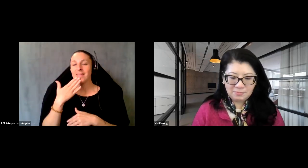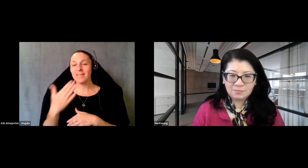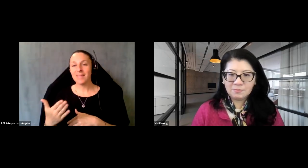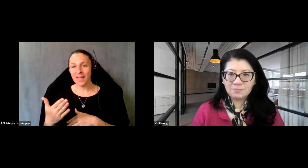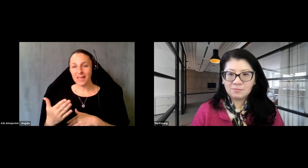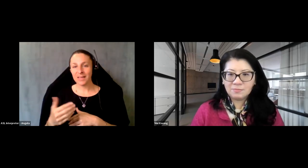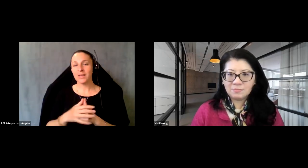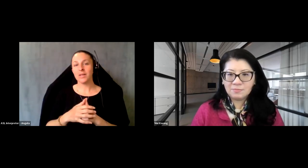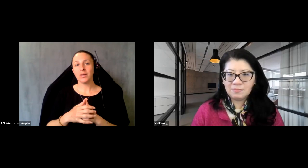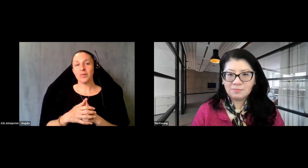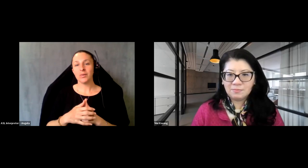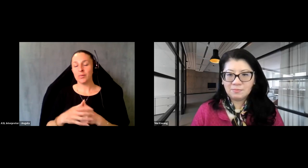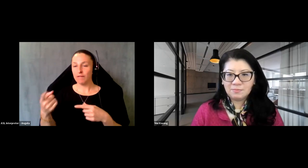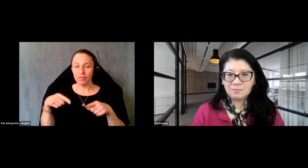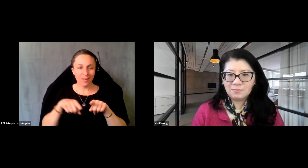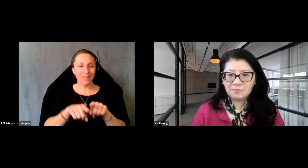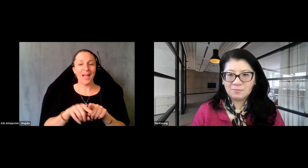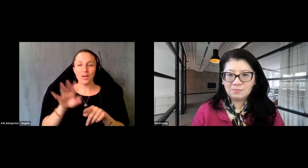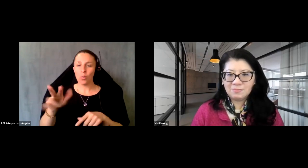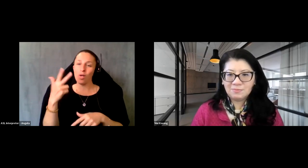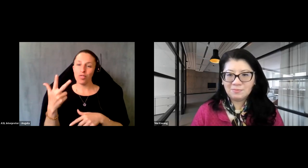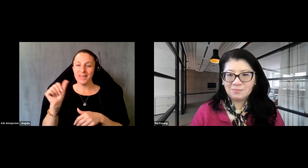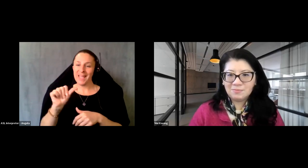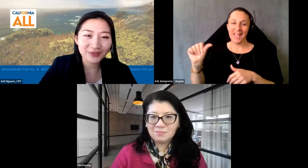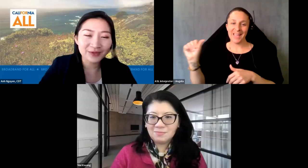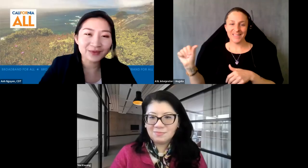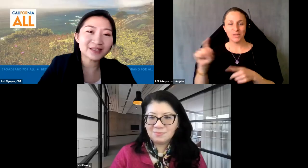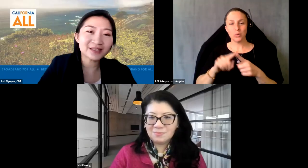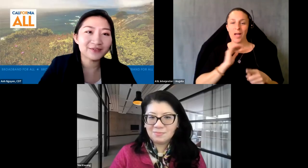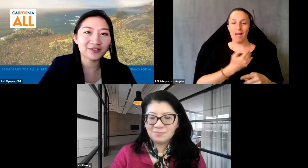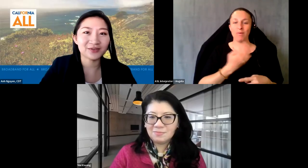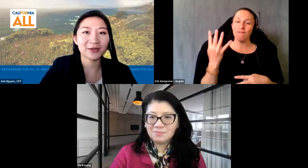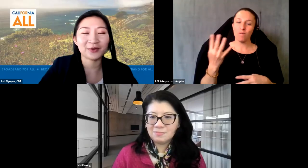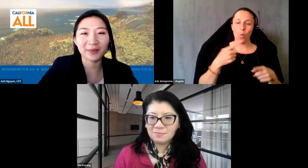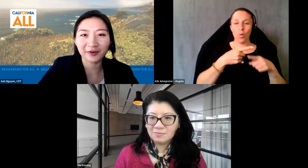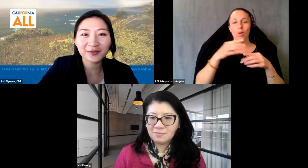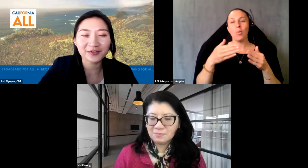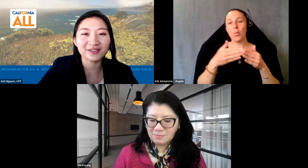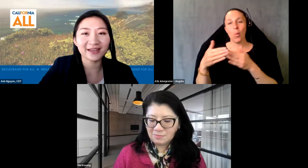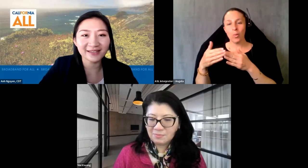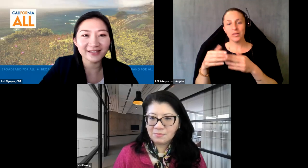I’m referring, like aligning your 3 a's to our 4 cornerstones of digital equity barriers which is